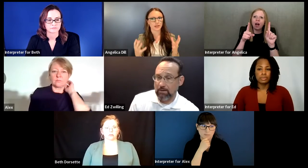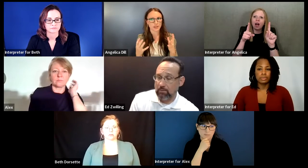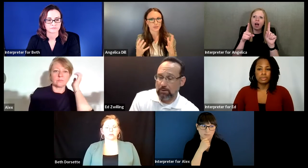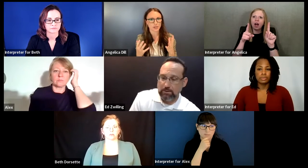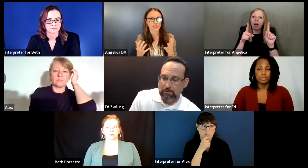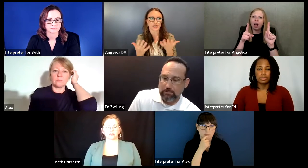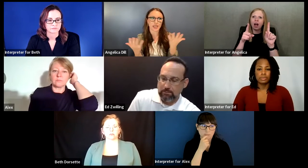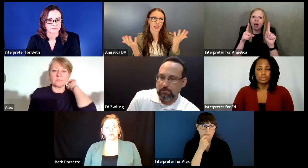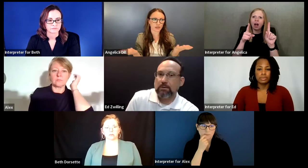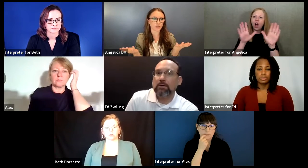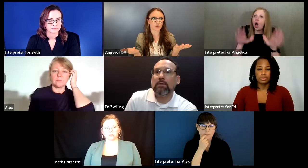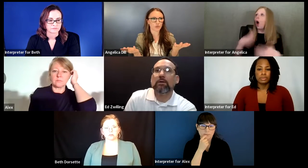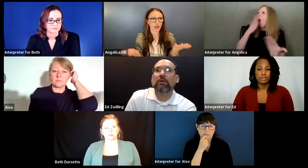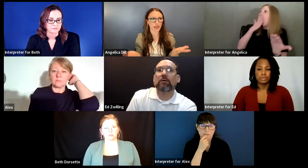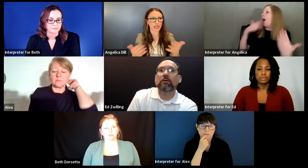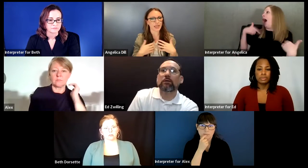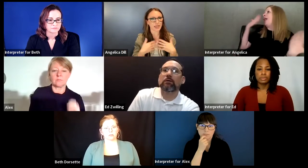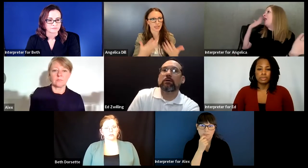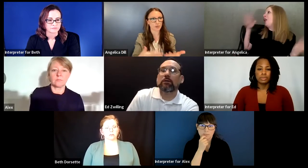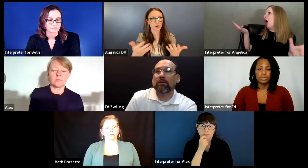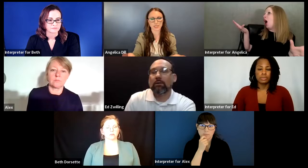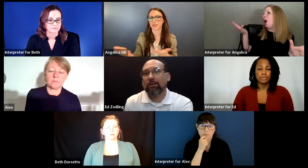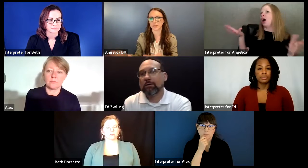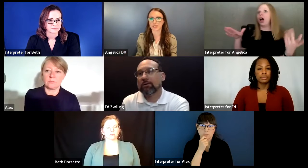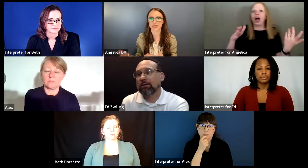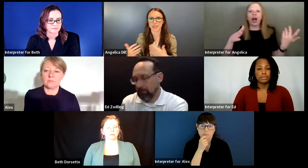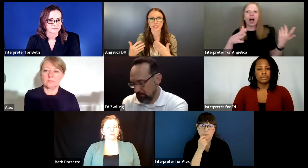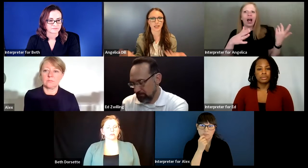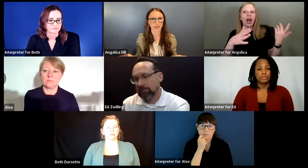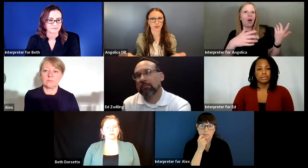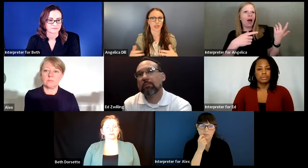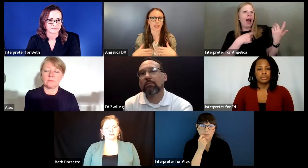And then this person saying, well, I can't keep going to every business and telling them.